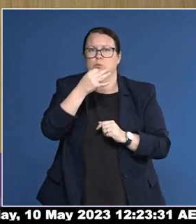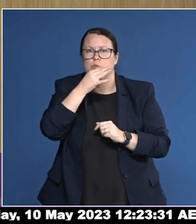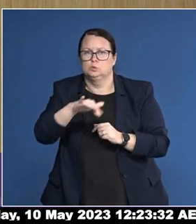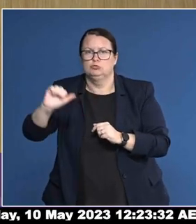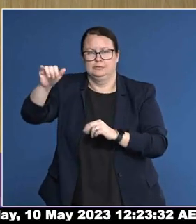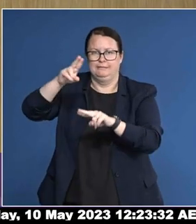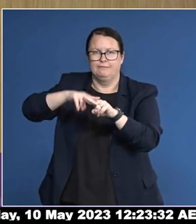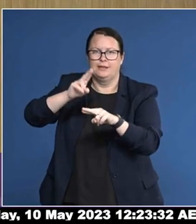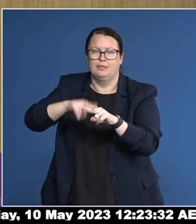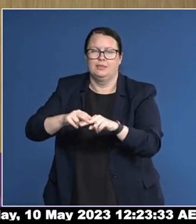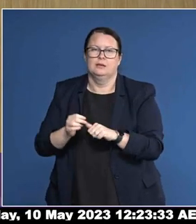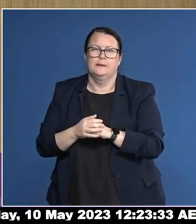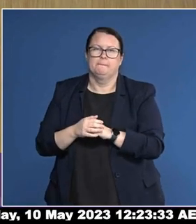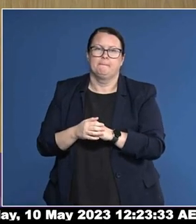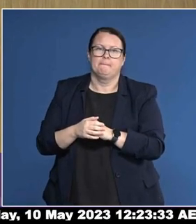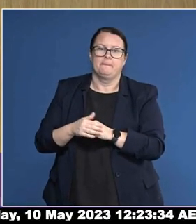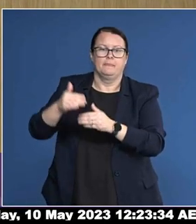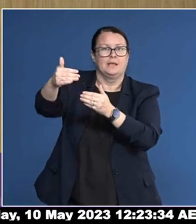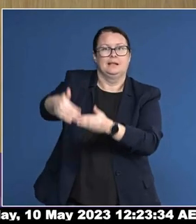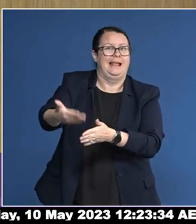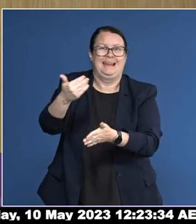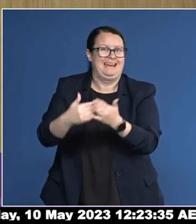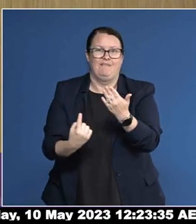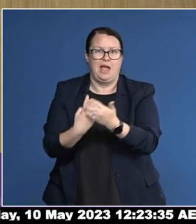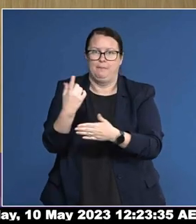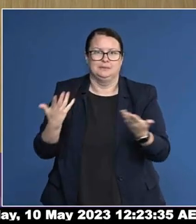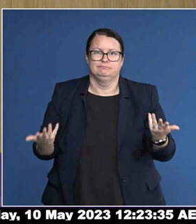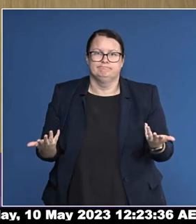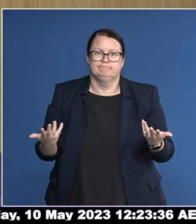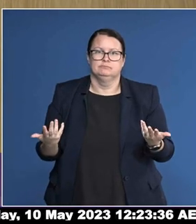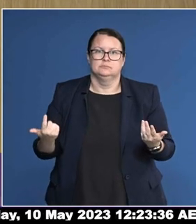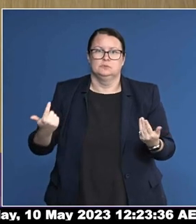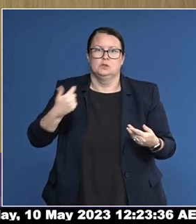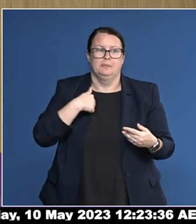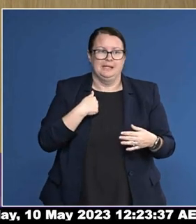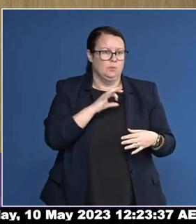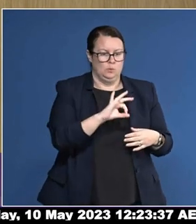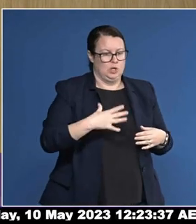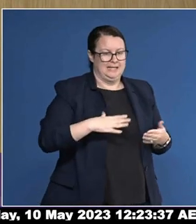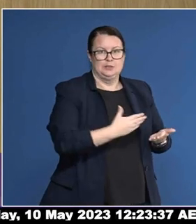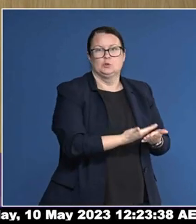That second part of that review never occurred so we were never required or requested to provide this material.